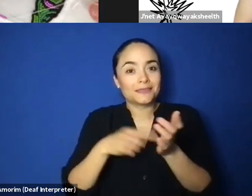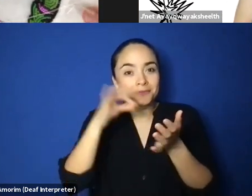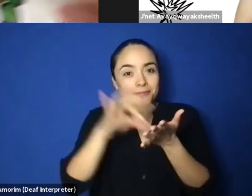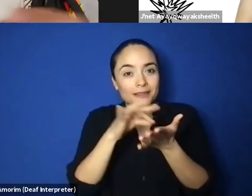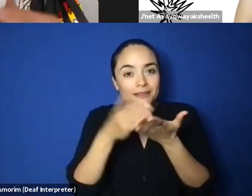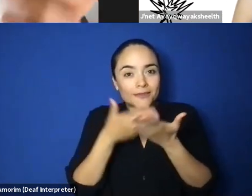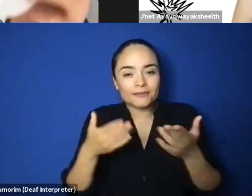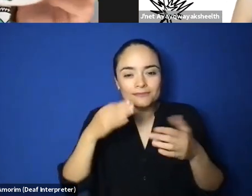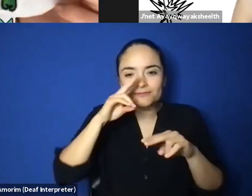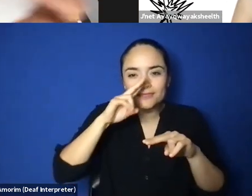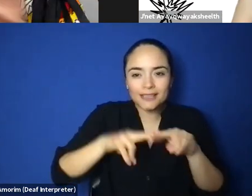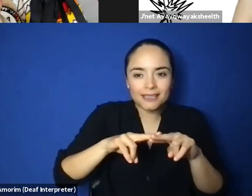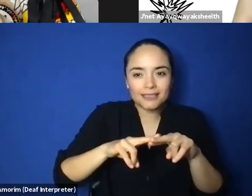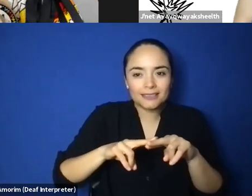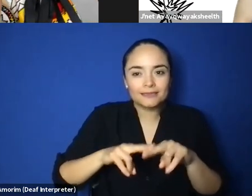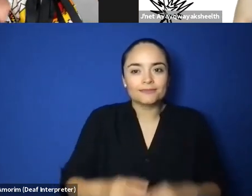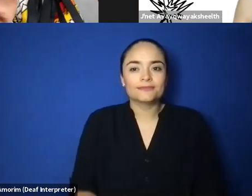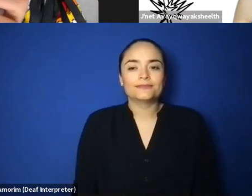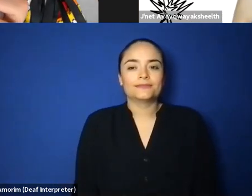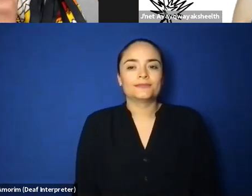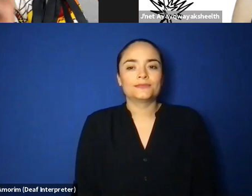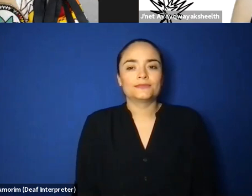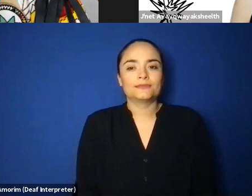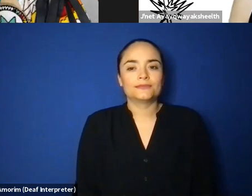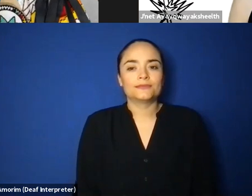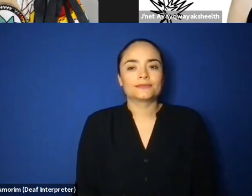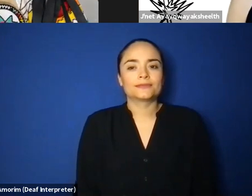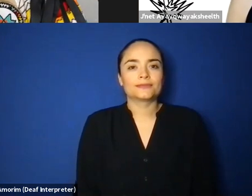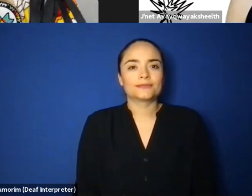yeah, because I wanna -- and I might make this into a medallion. I would bead a rope for it,